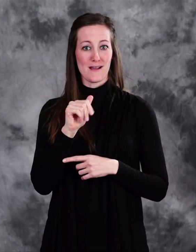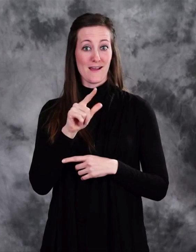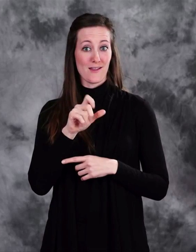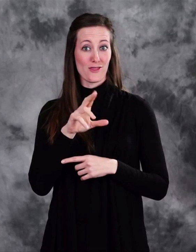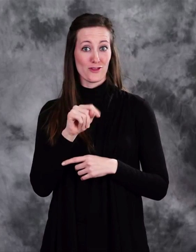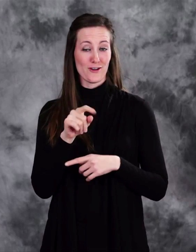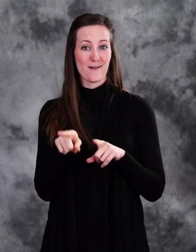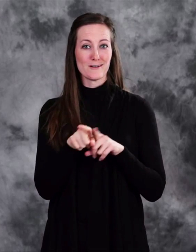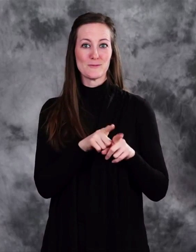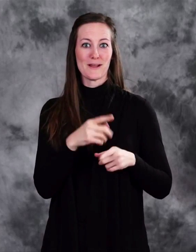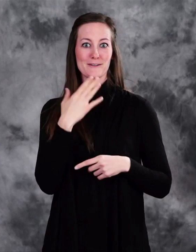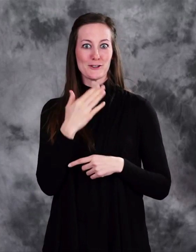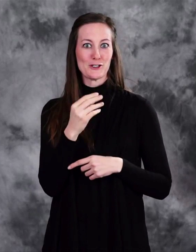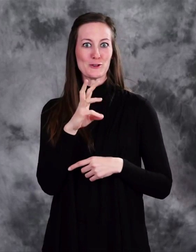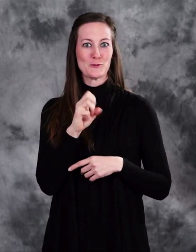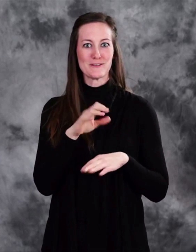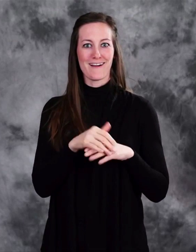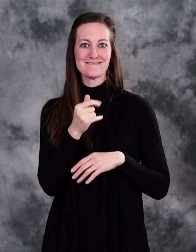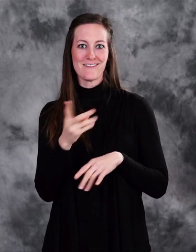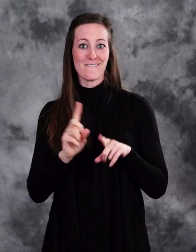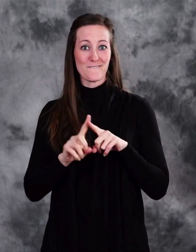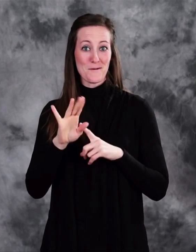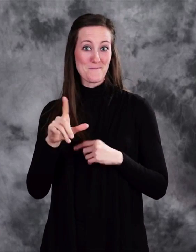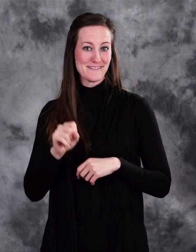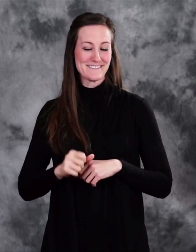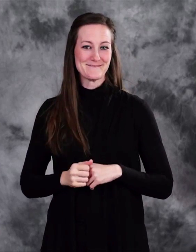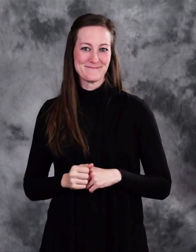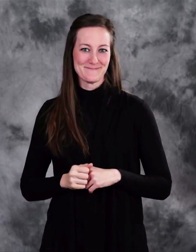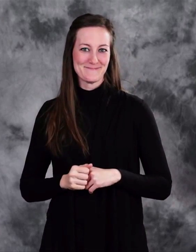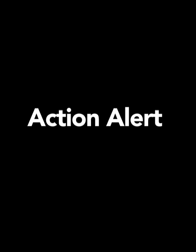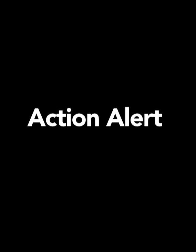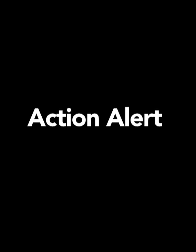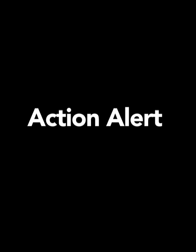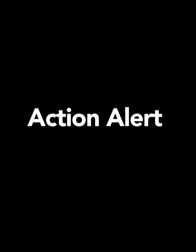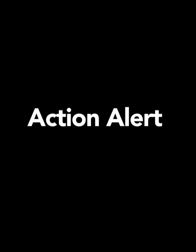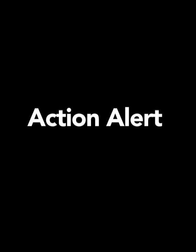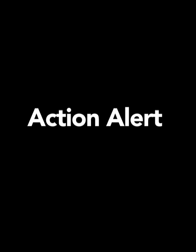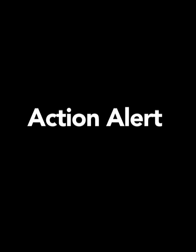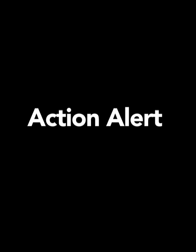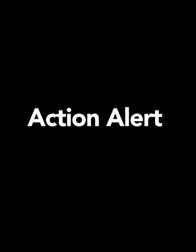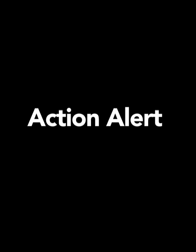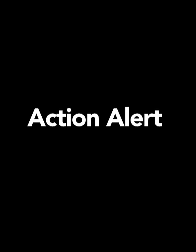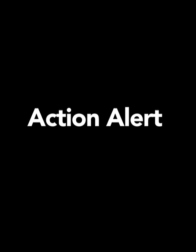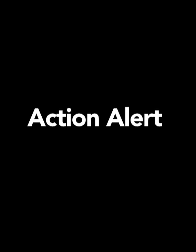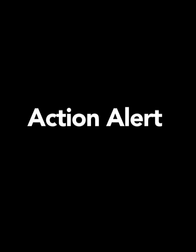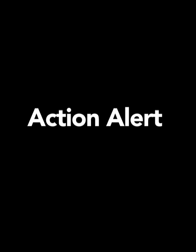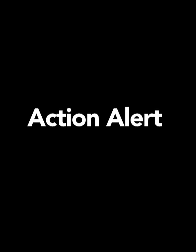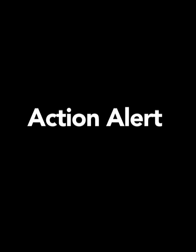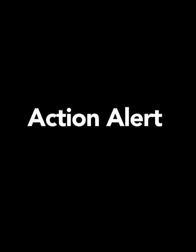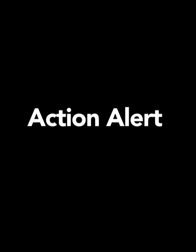and good news about several bills. Action Alert